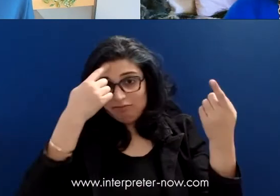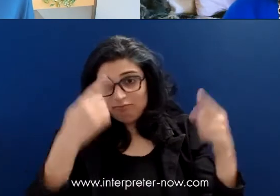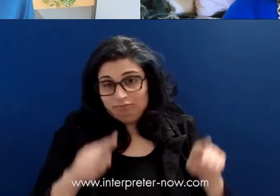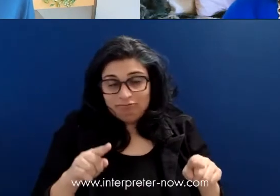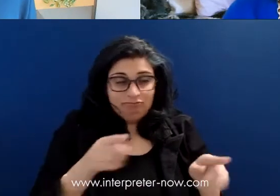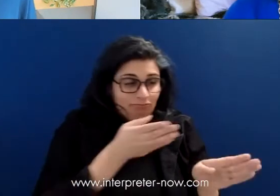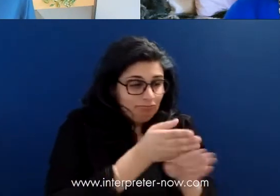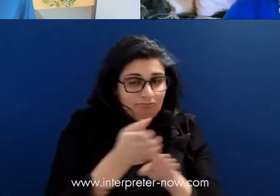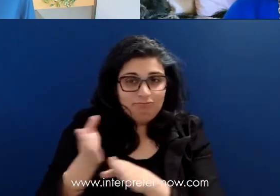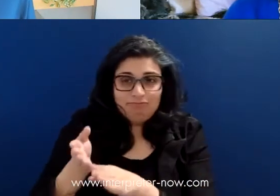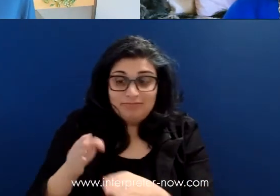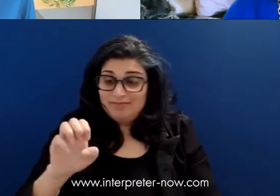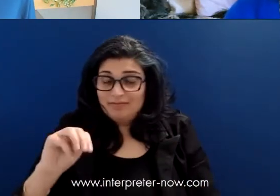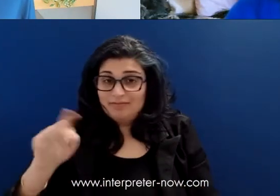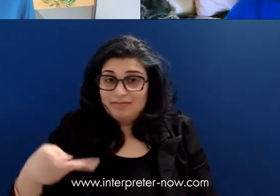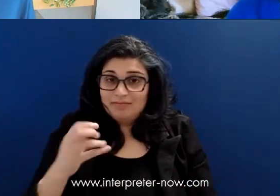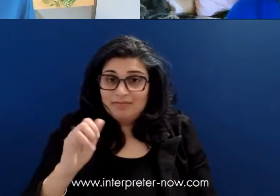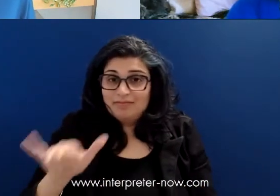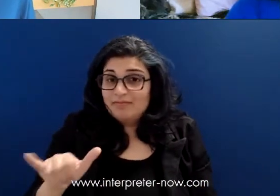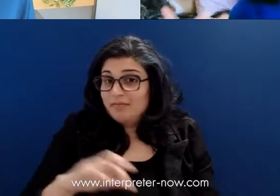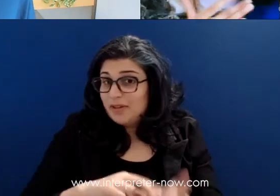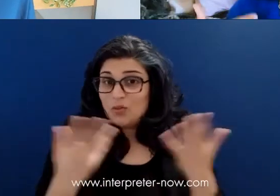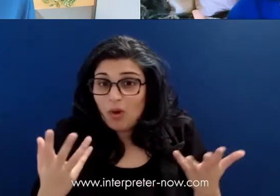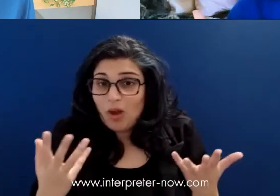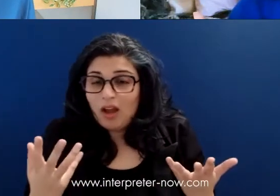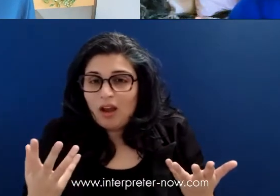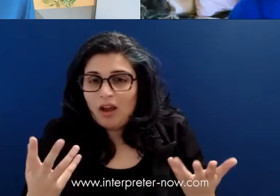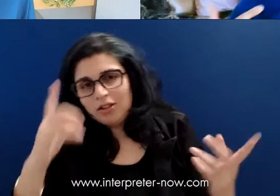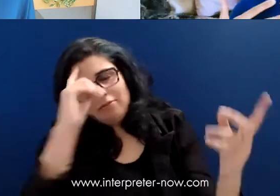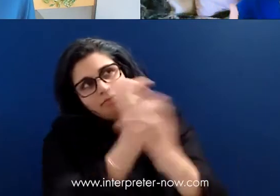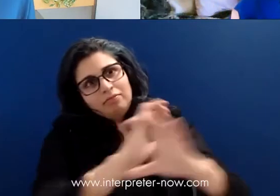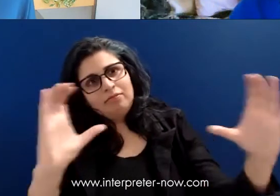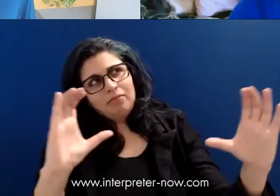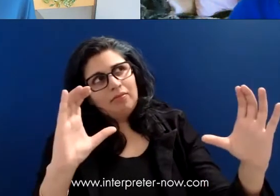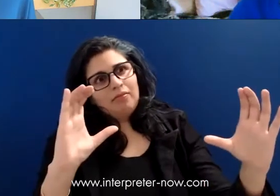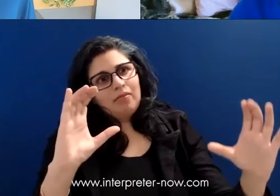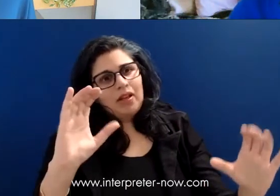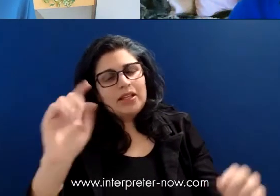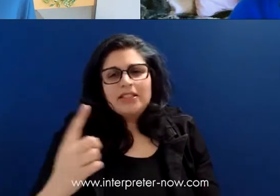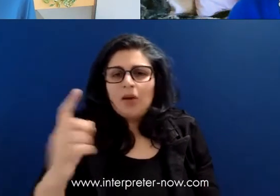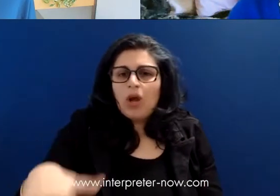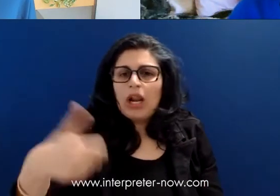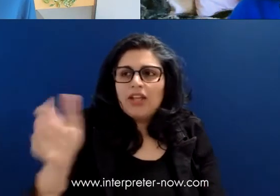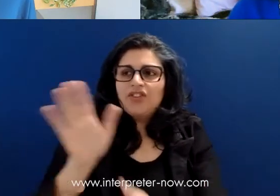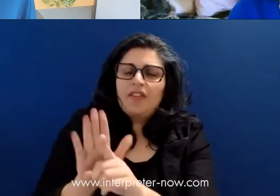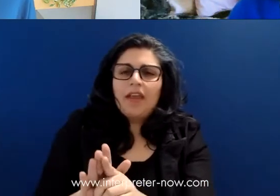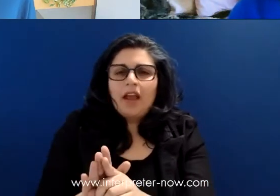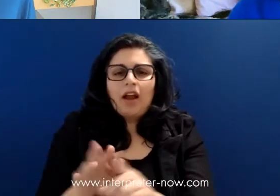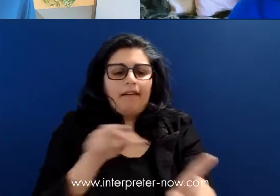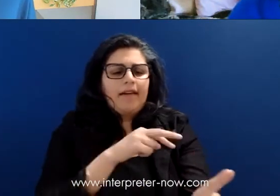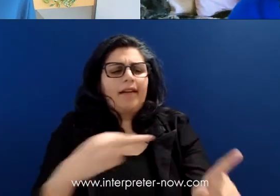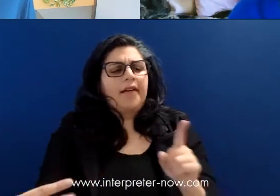that empathy is the ability to imagine what another person is thinking and feeling and